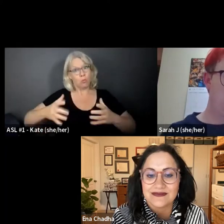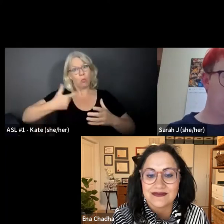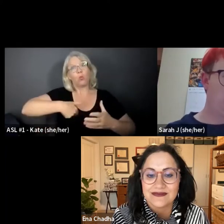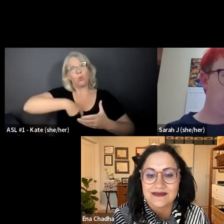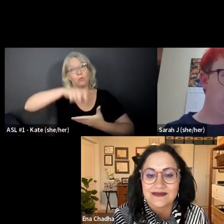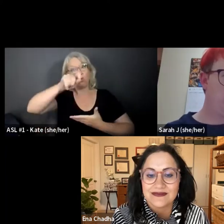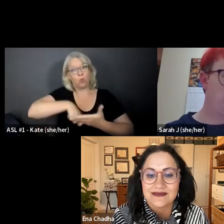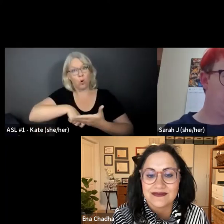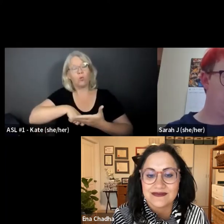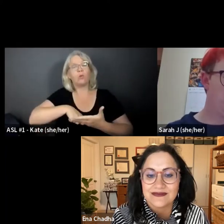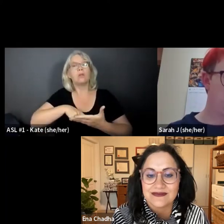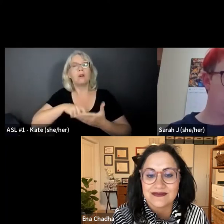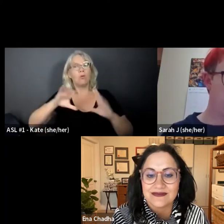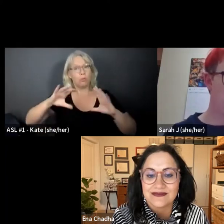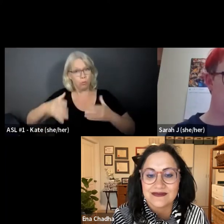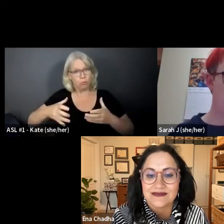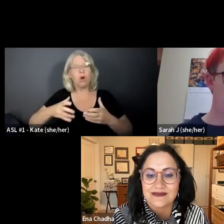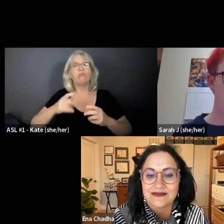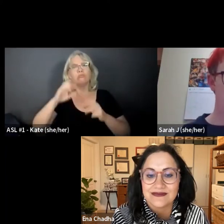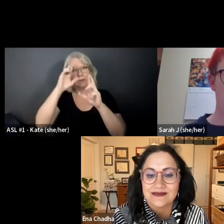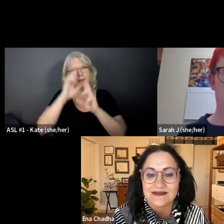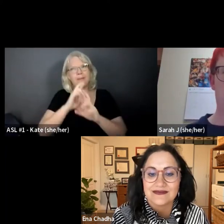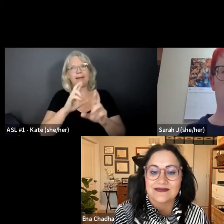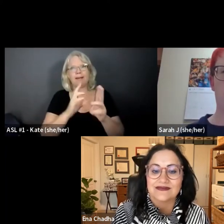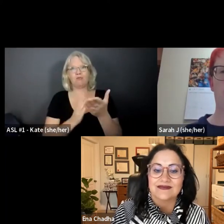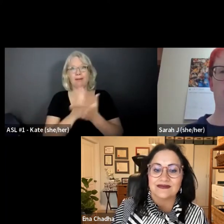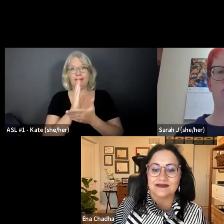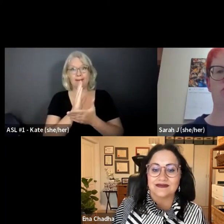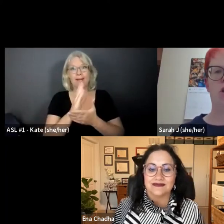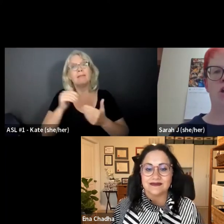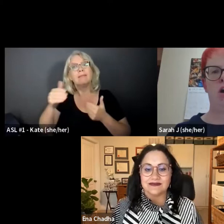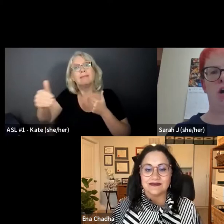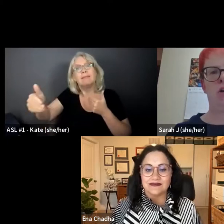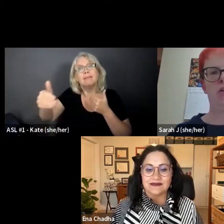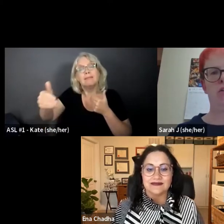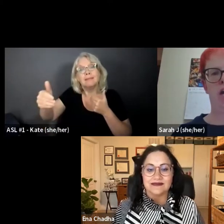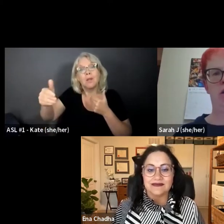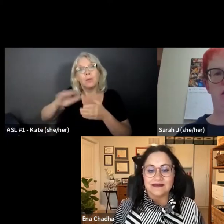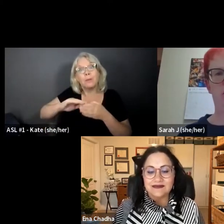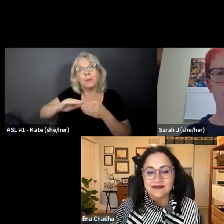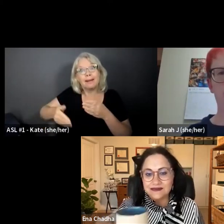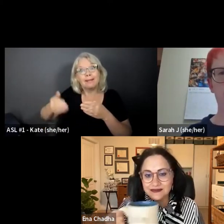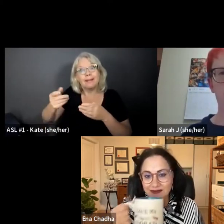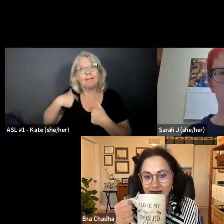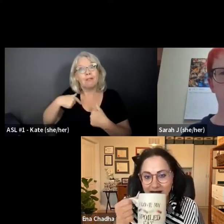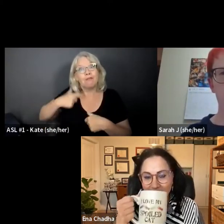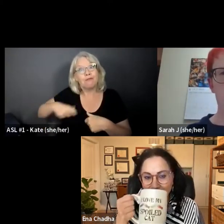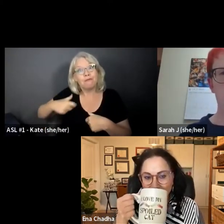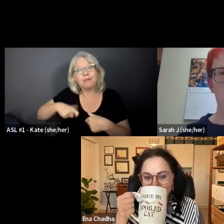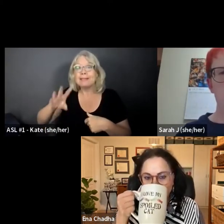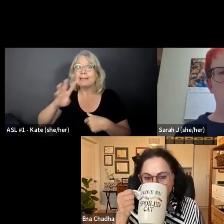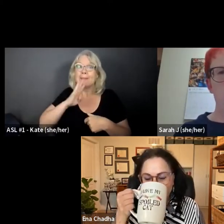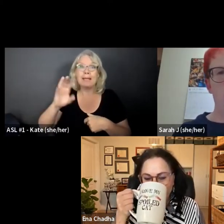AND IT WILL BE PART OF OUR PRESENTATION AT THE SPEAKING OUT CONFERENCE ON SATURDAY.